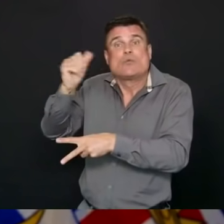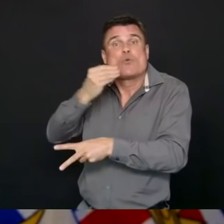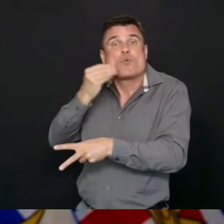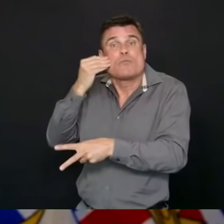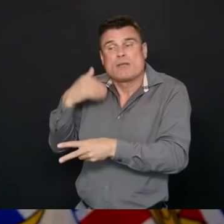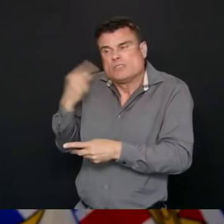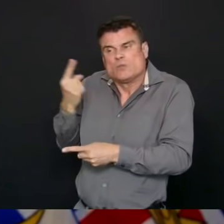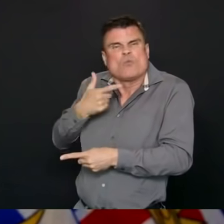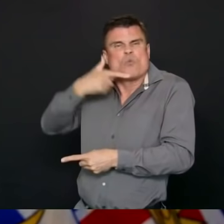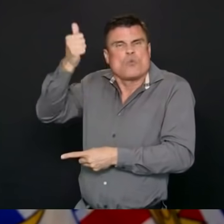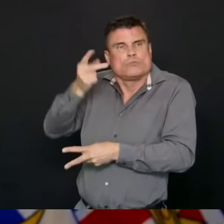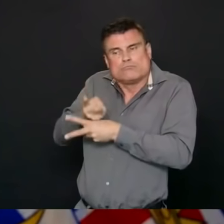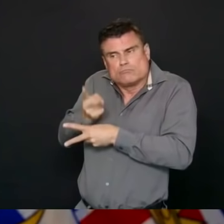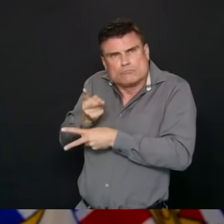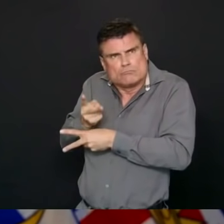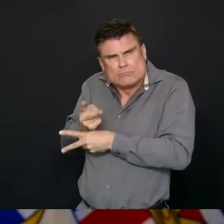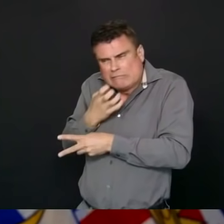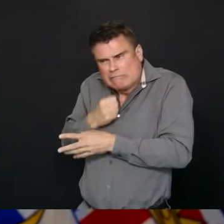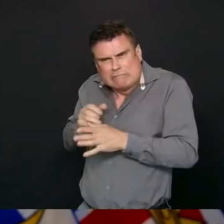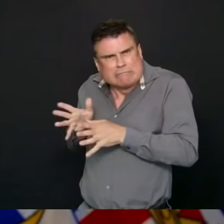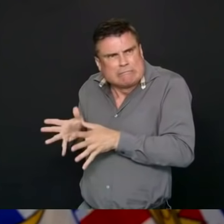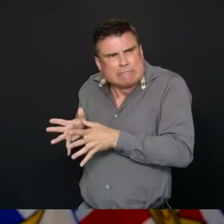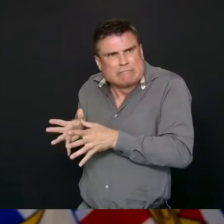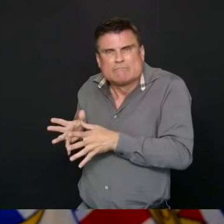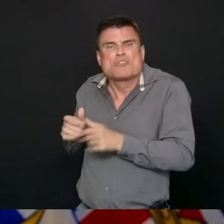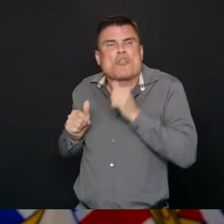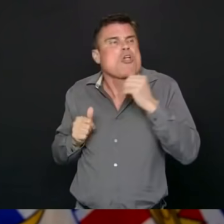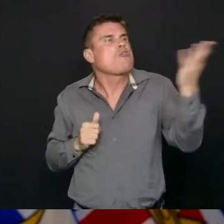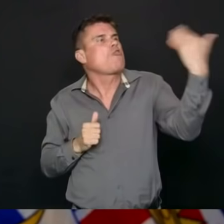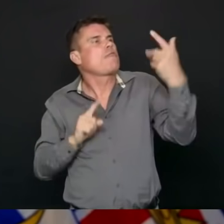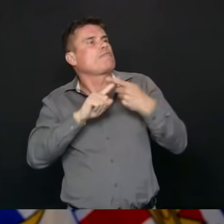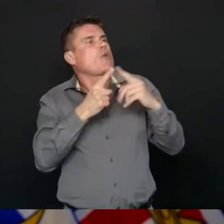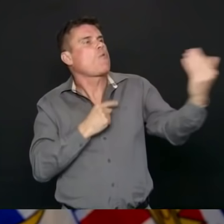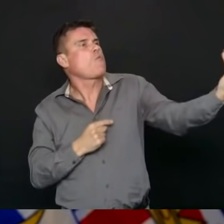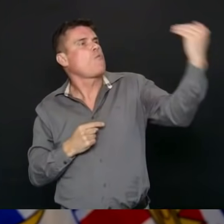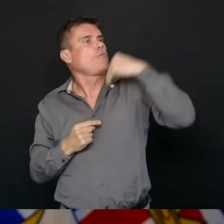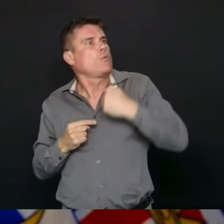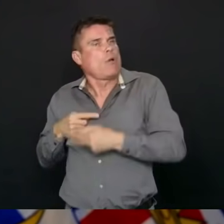someone going through cancer treatment or someone who was awaiting surgery , your risk